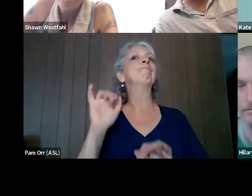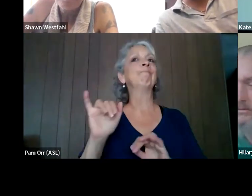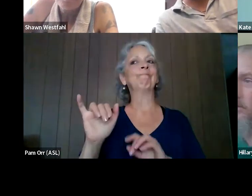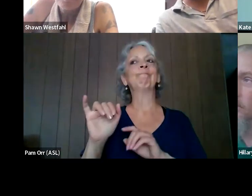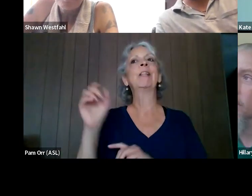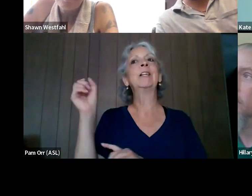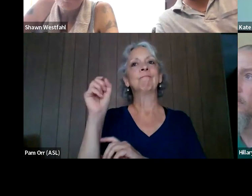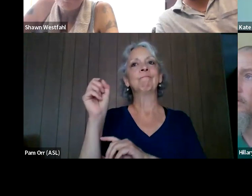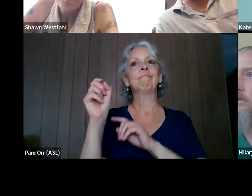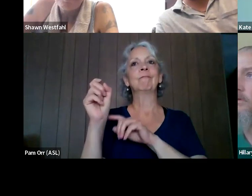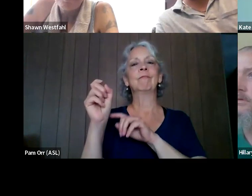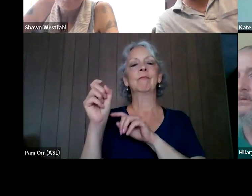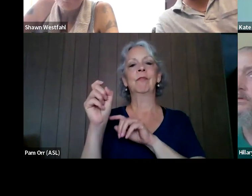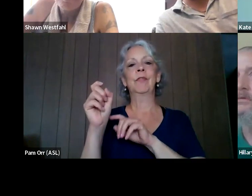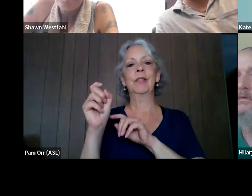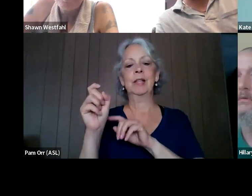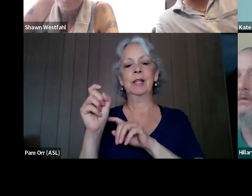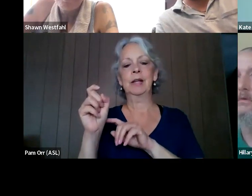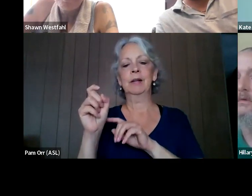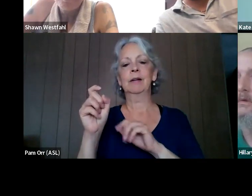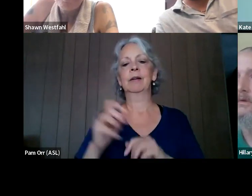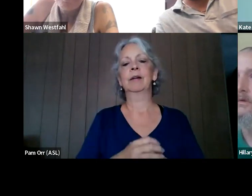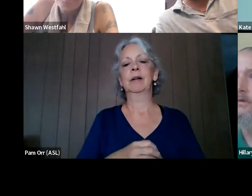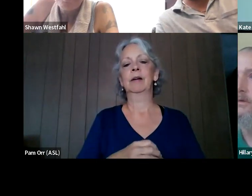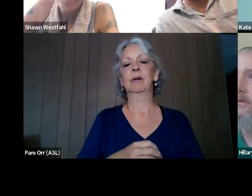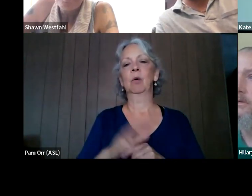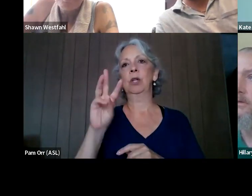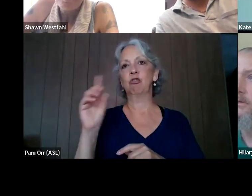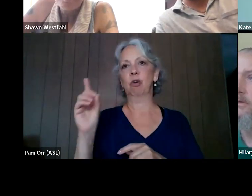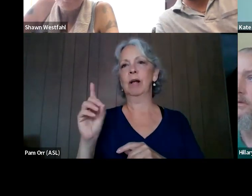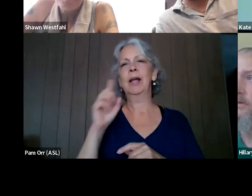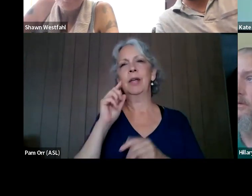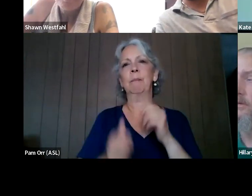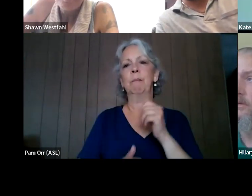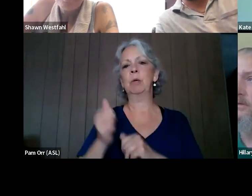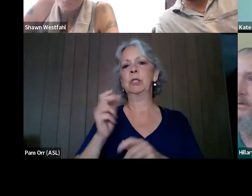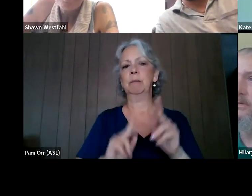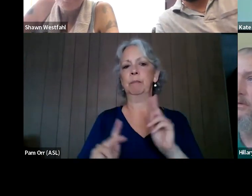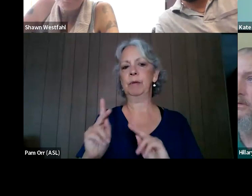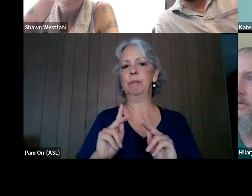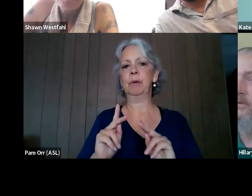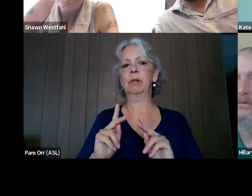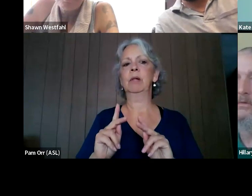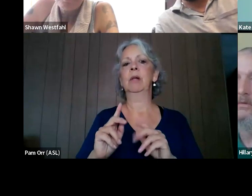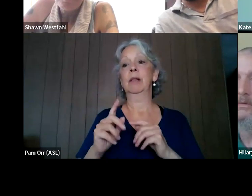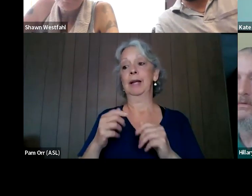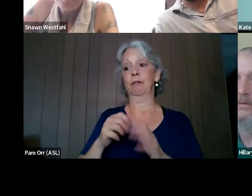that the person is experiencing a xylazine withdrawal. I think for most of the folks, like for instance when I have Narcaned people,